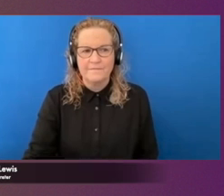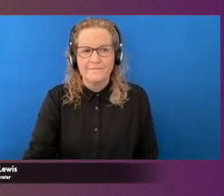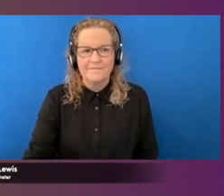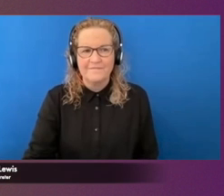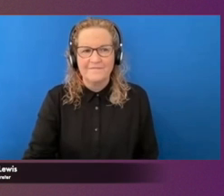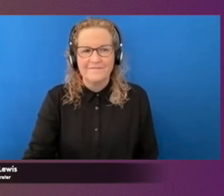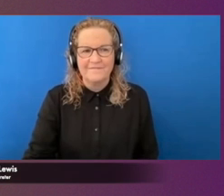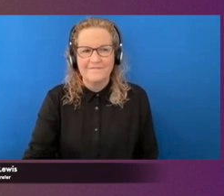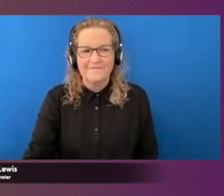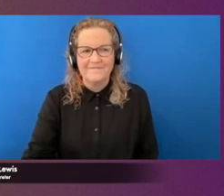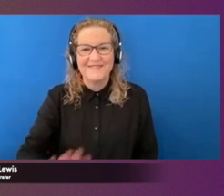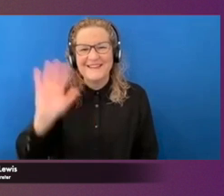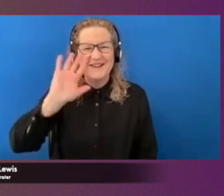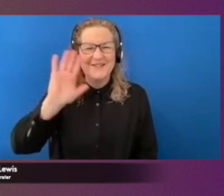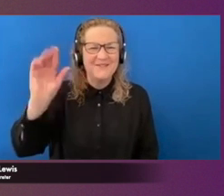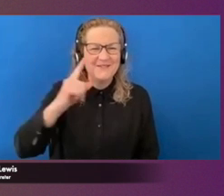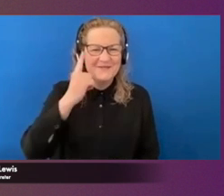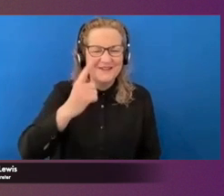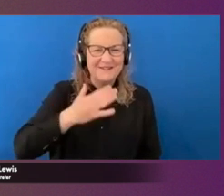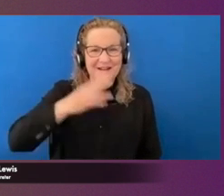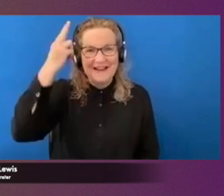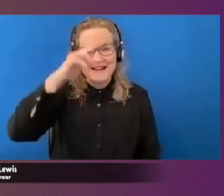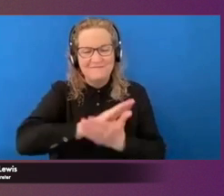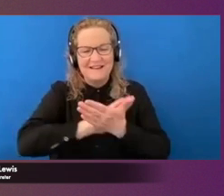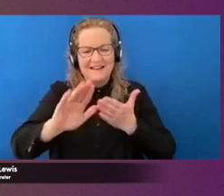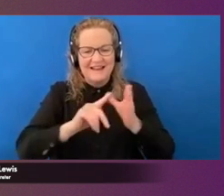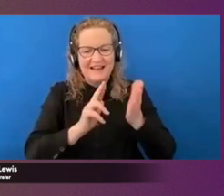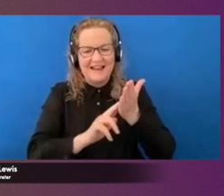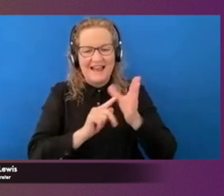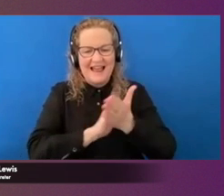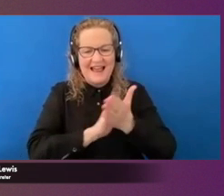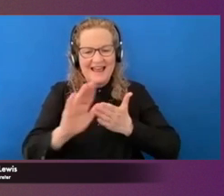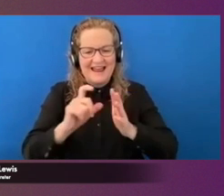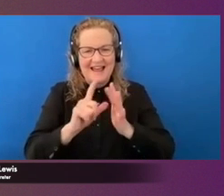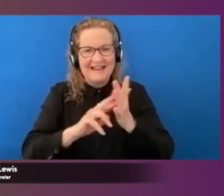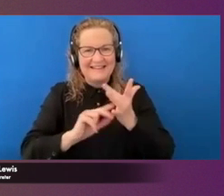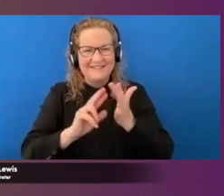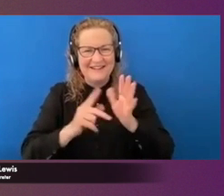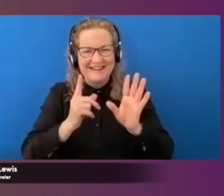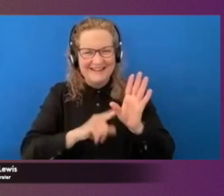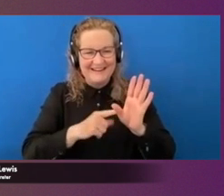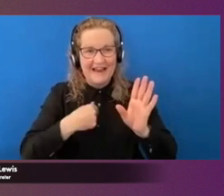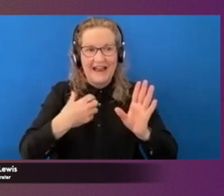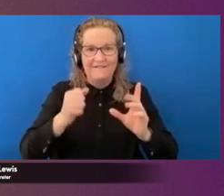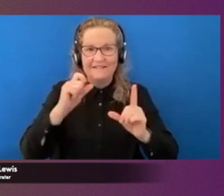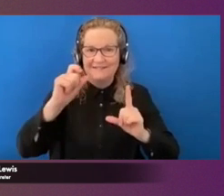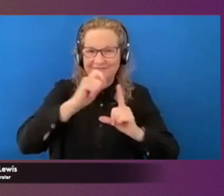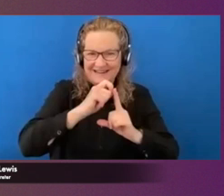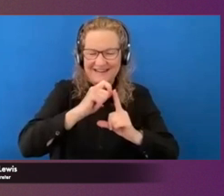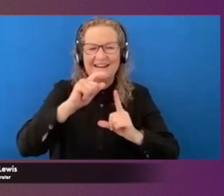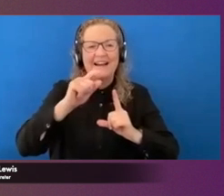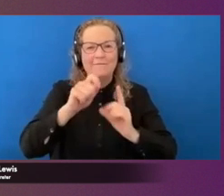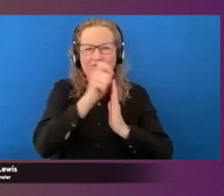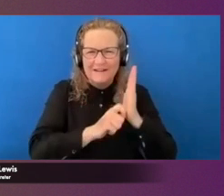Hi everyone i'm Hannah Diviney a writer and disability advocate with cerebral palsy it is my